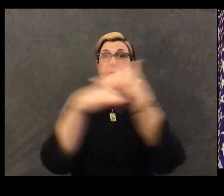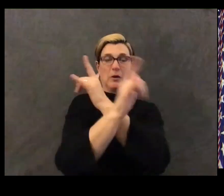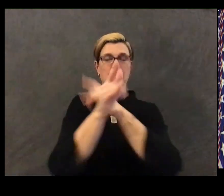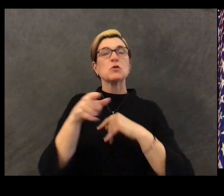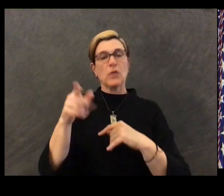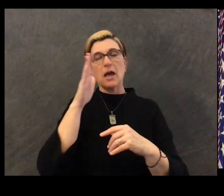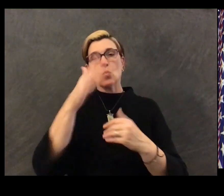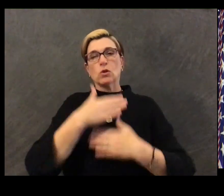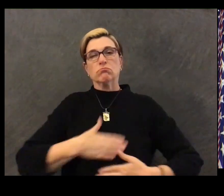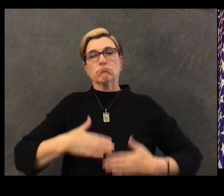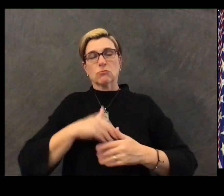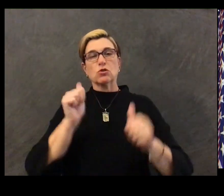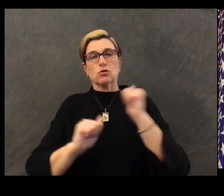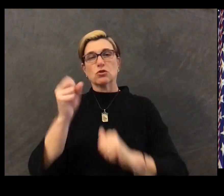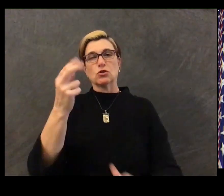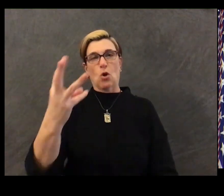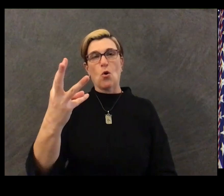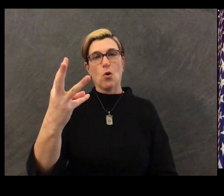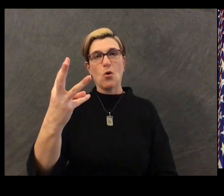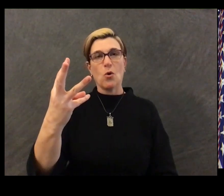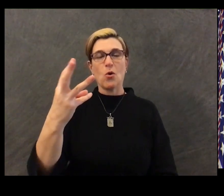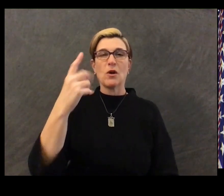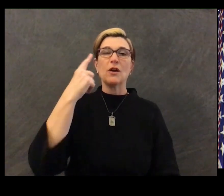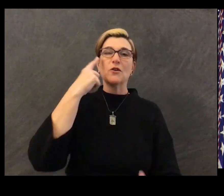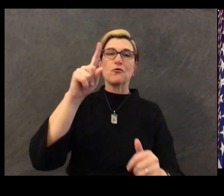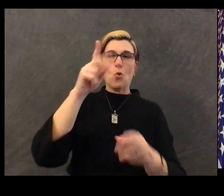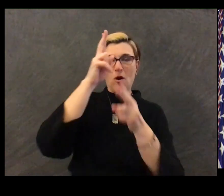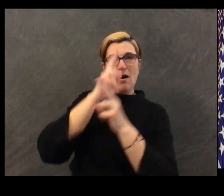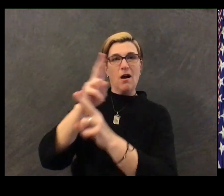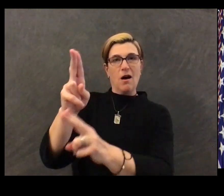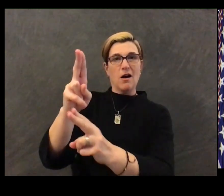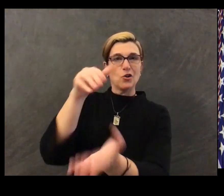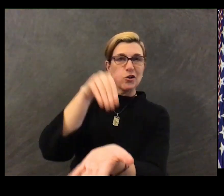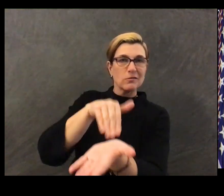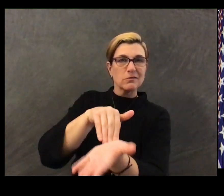doing is we're paying tribute to our frontline healthcare workers confronting